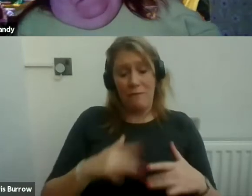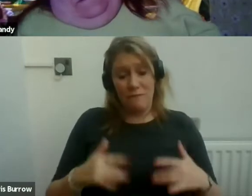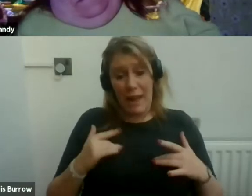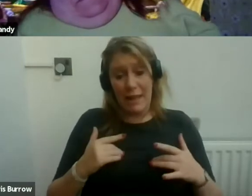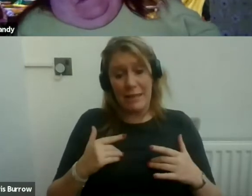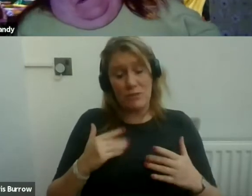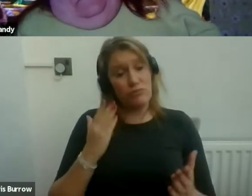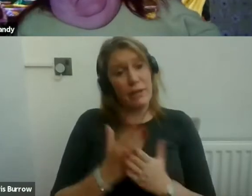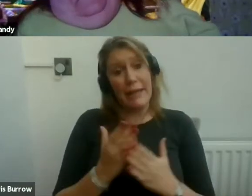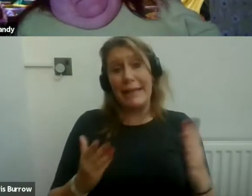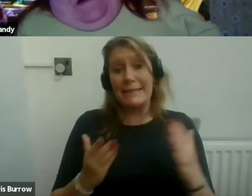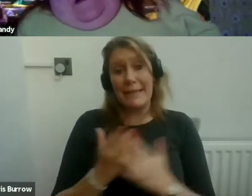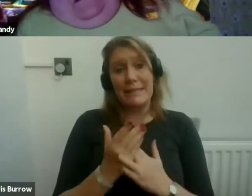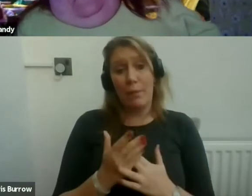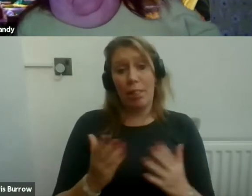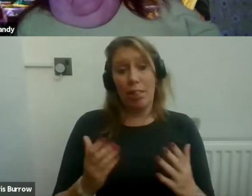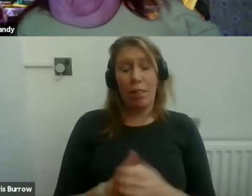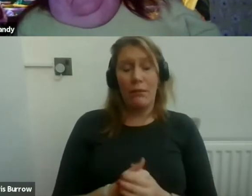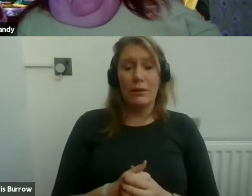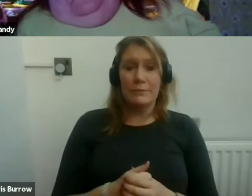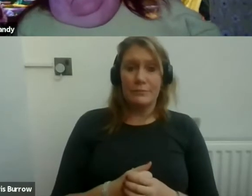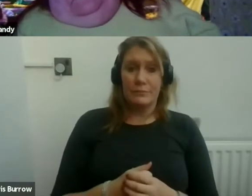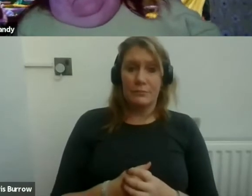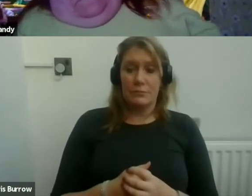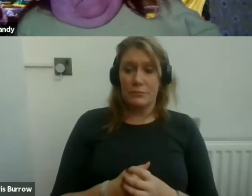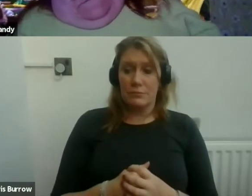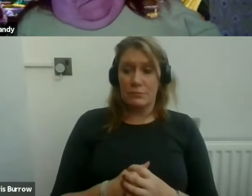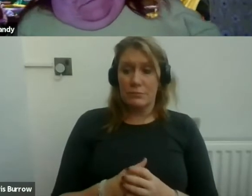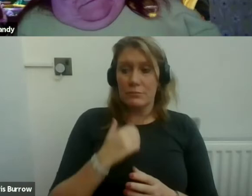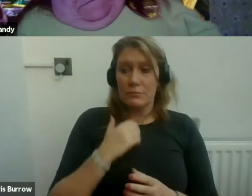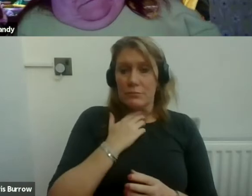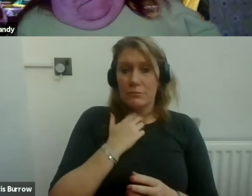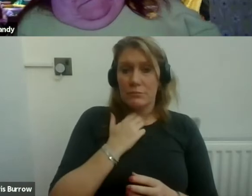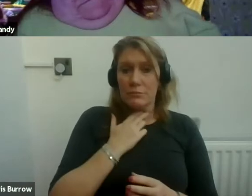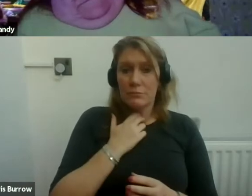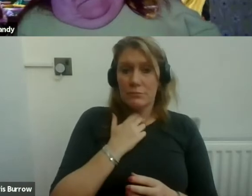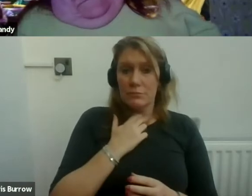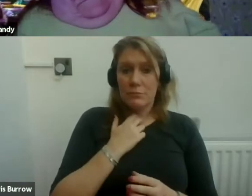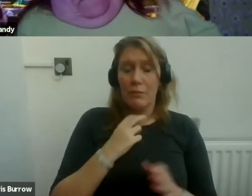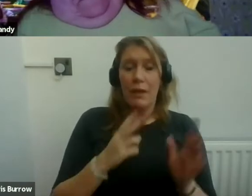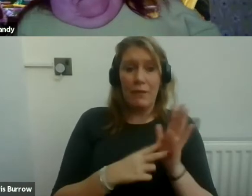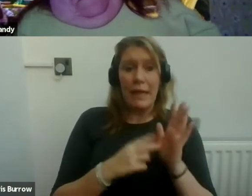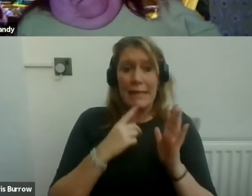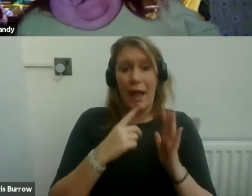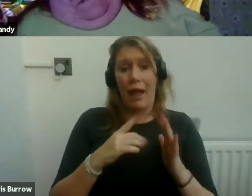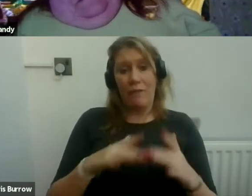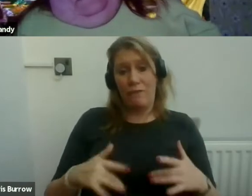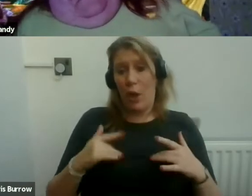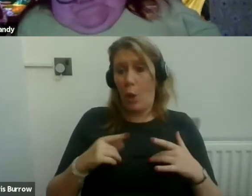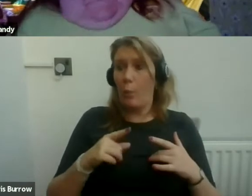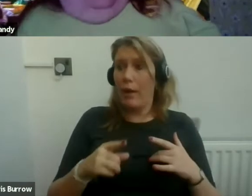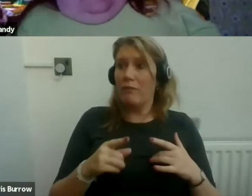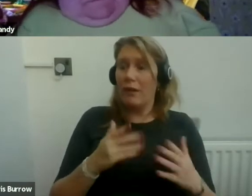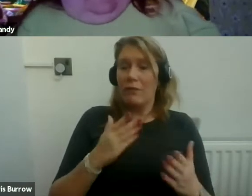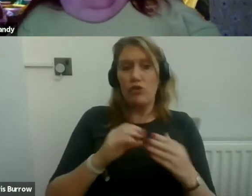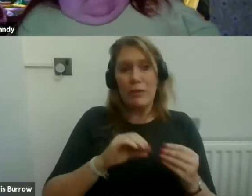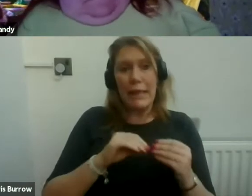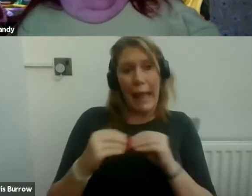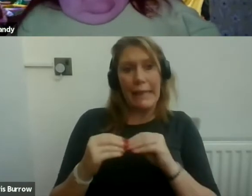I think we are ingenious and inventive people. As disabled people.